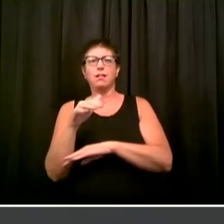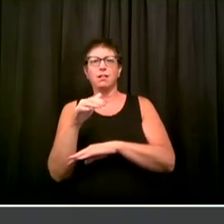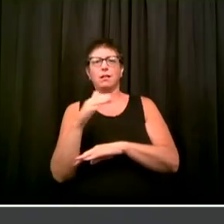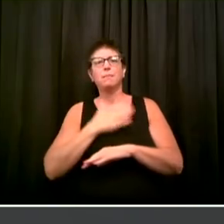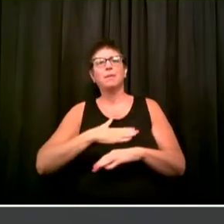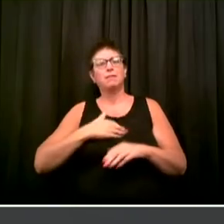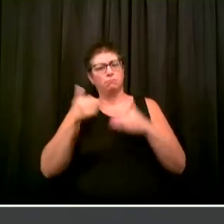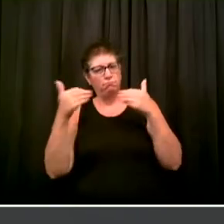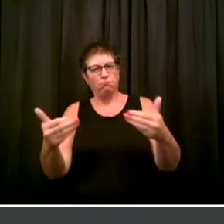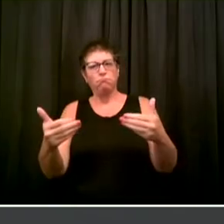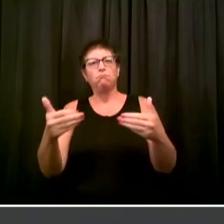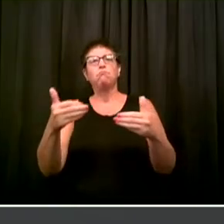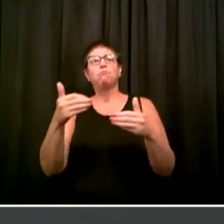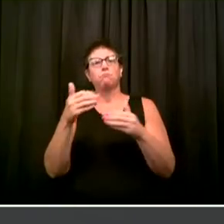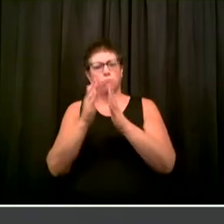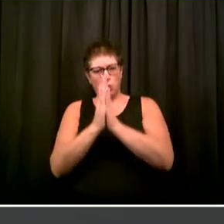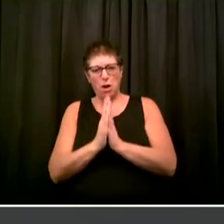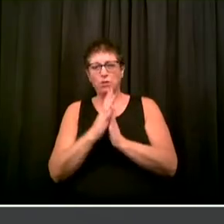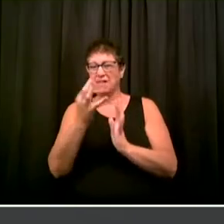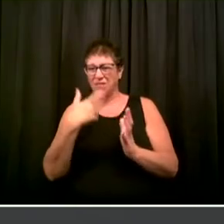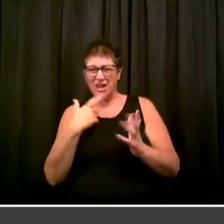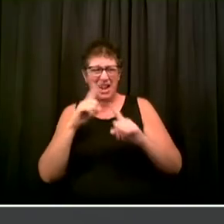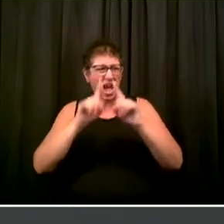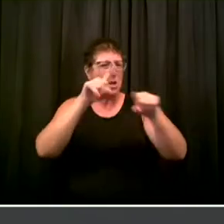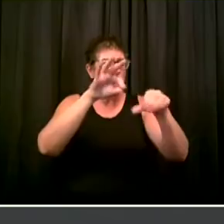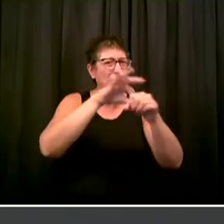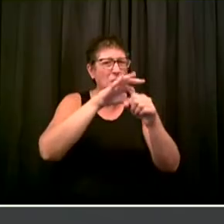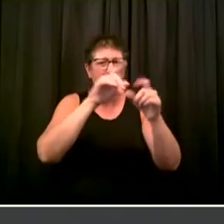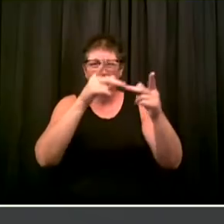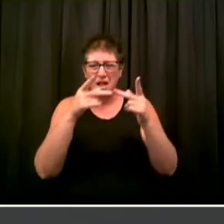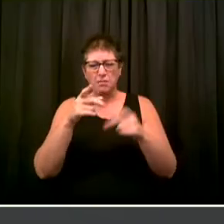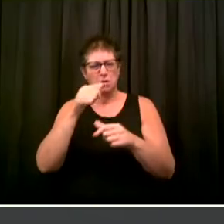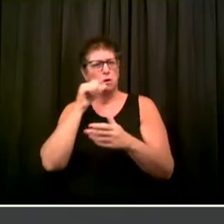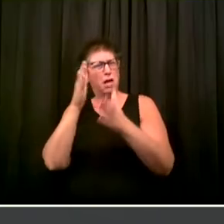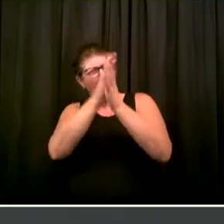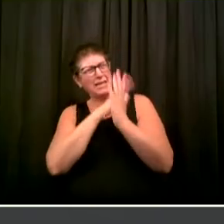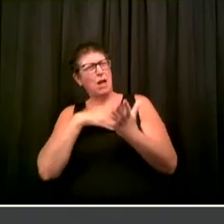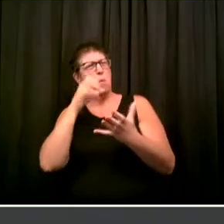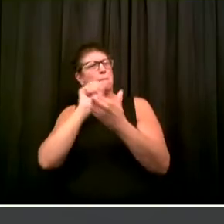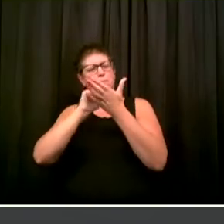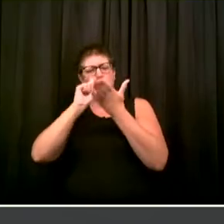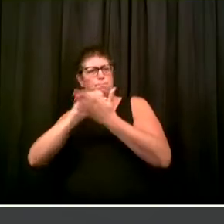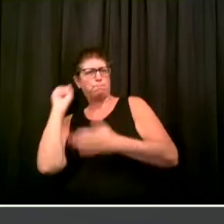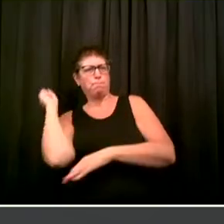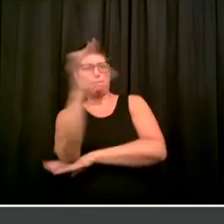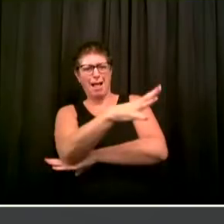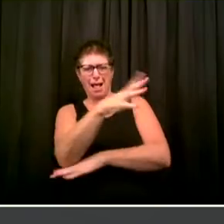PASSED A LAW TO EVERYONEO T VOTE BY MAIL. AGAIN THIS IS NOT TRADITIONAL,